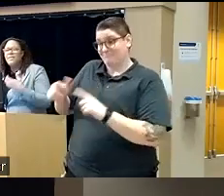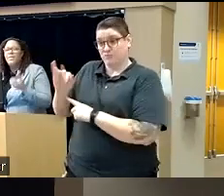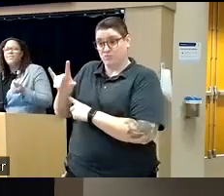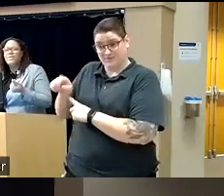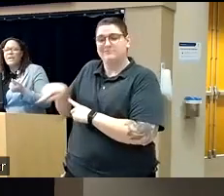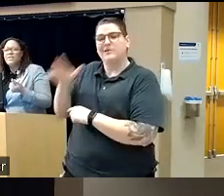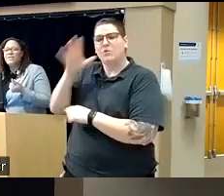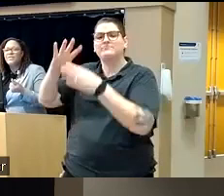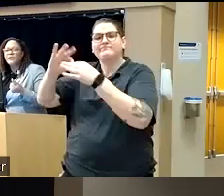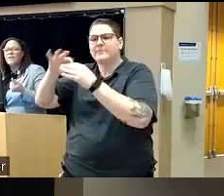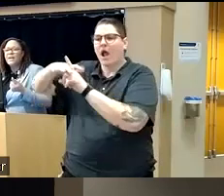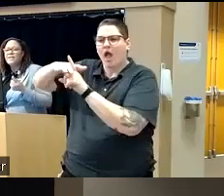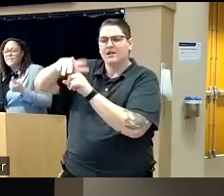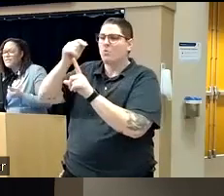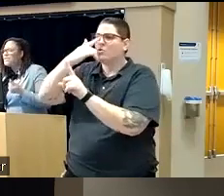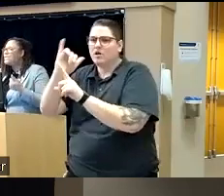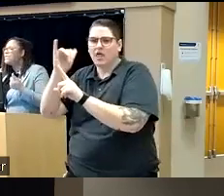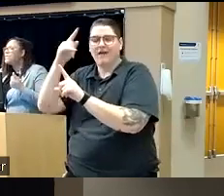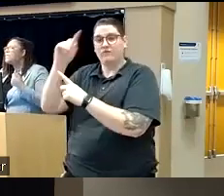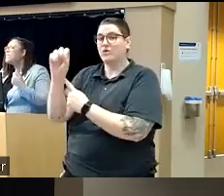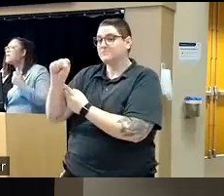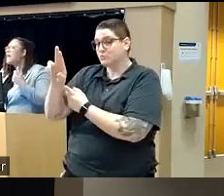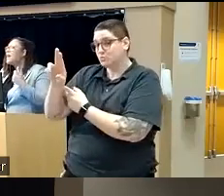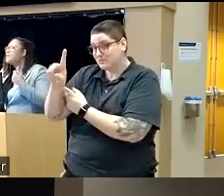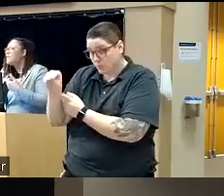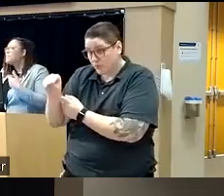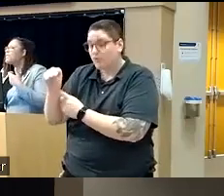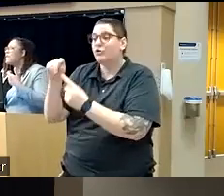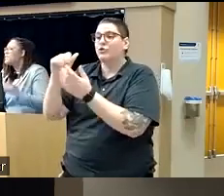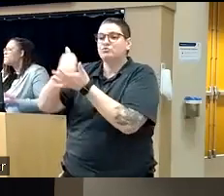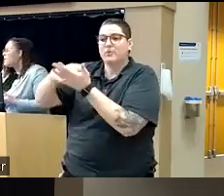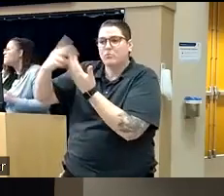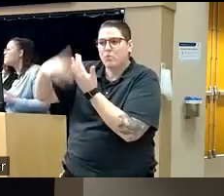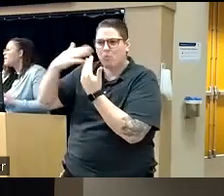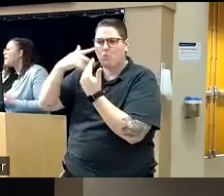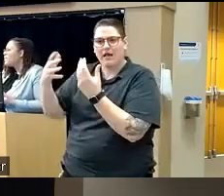of the workforce challenges for substance use disorder treatment programs as well as mental